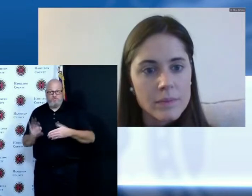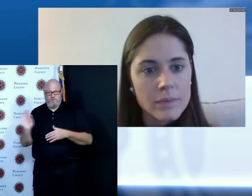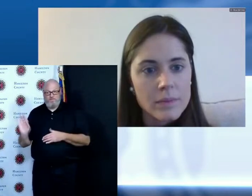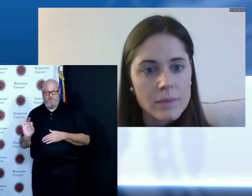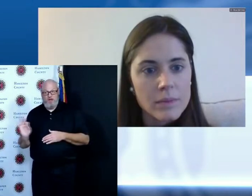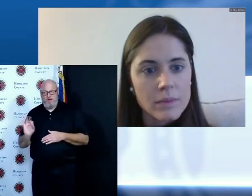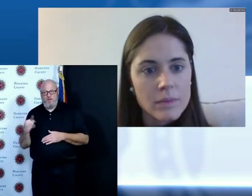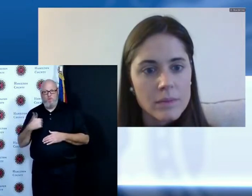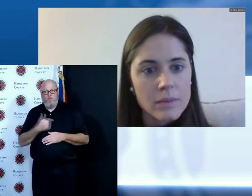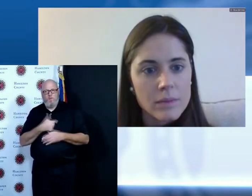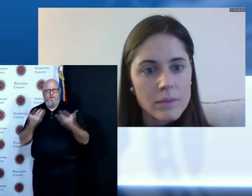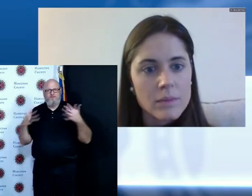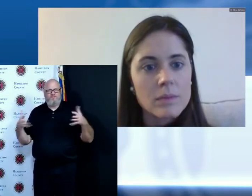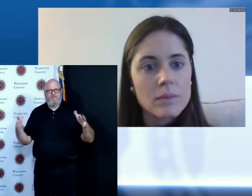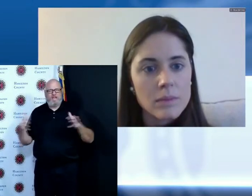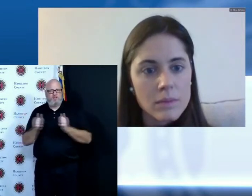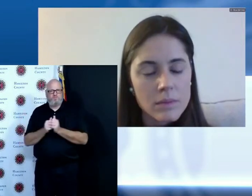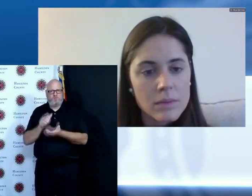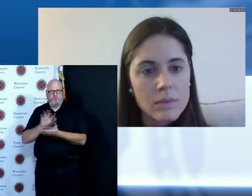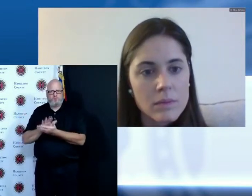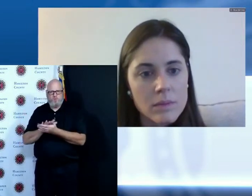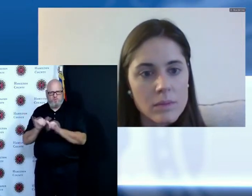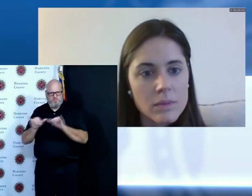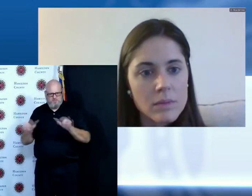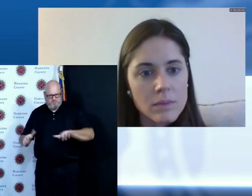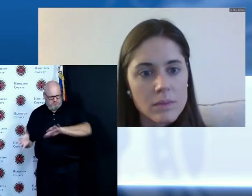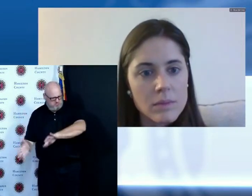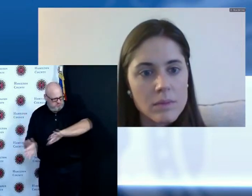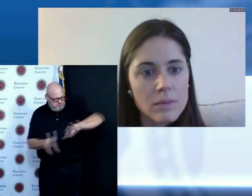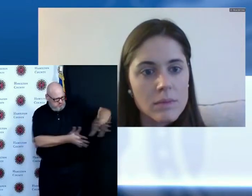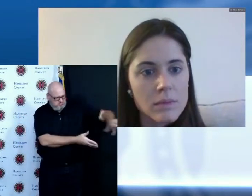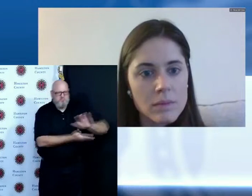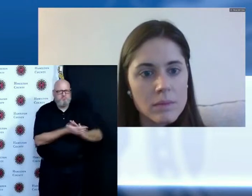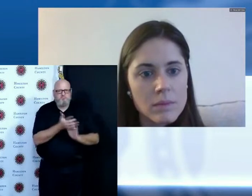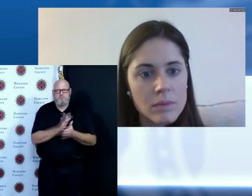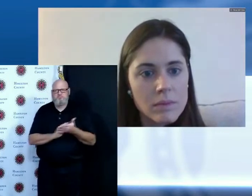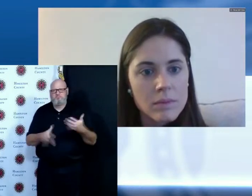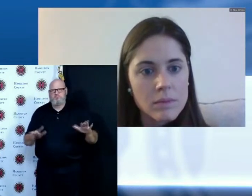yeah so thanks Chris thanks for the question the the lack of availability of appointments is not